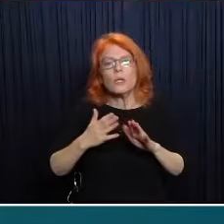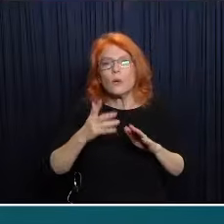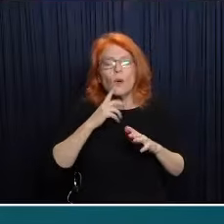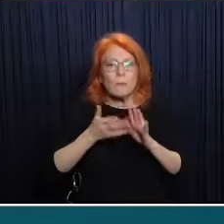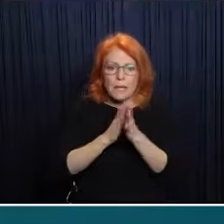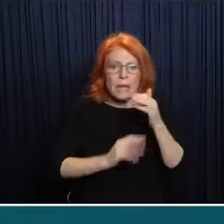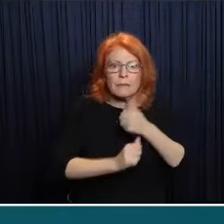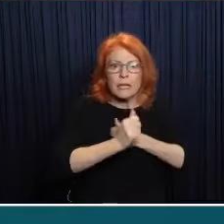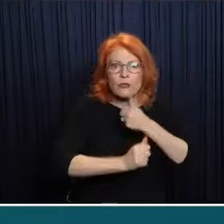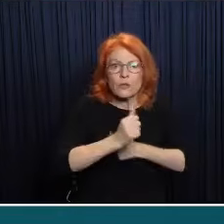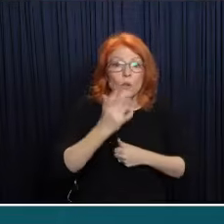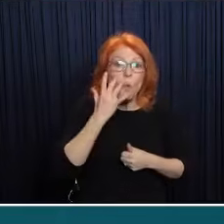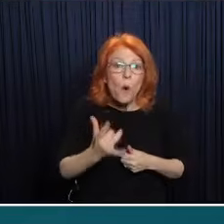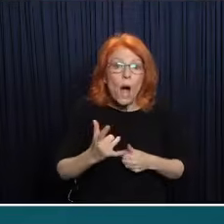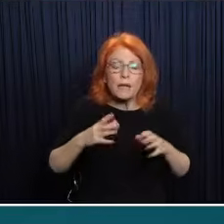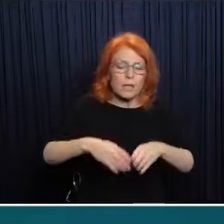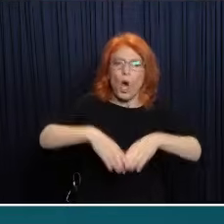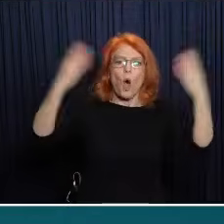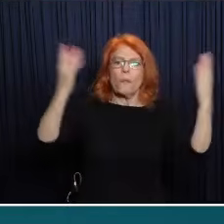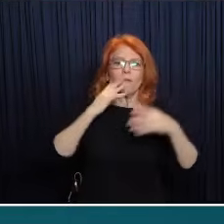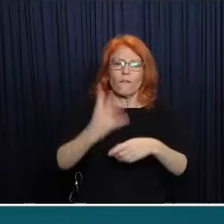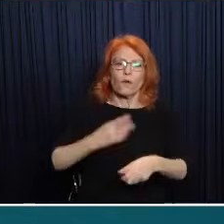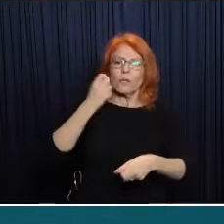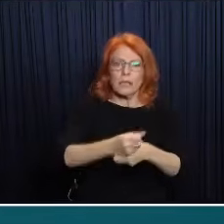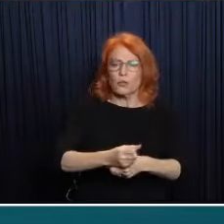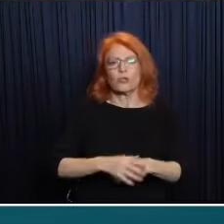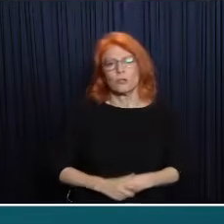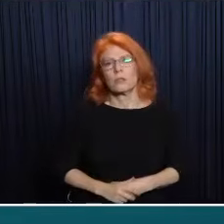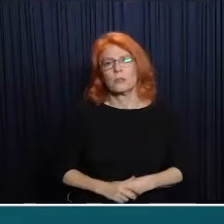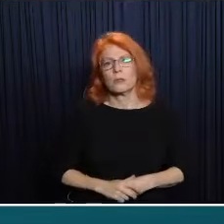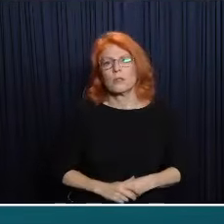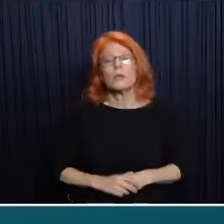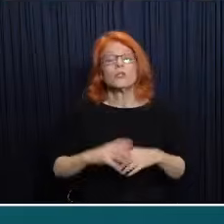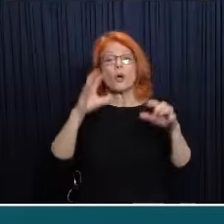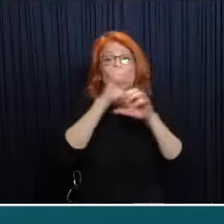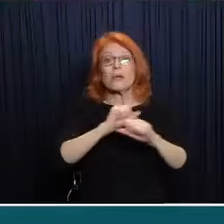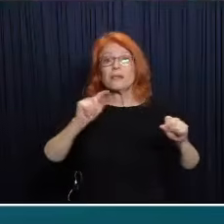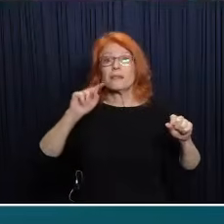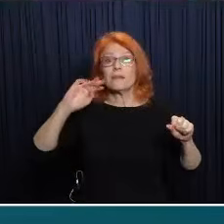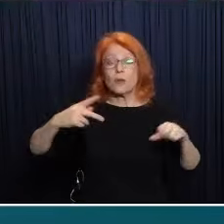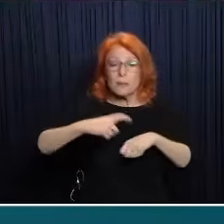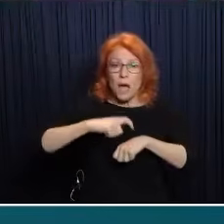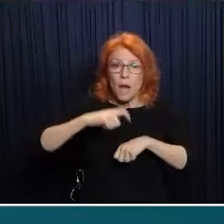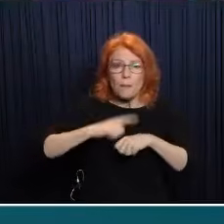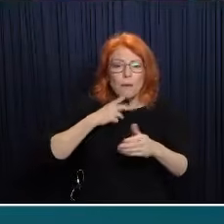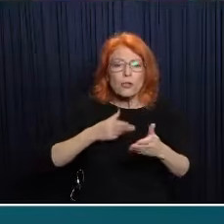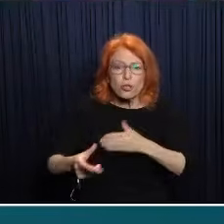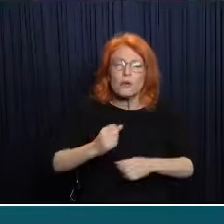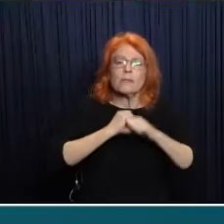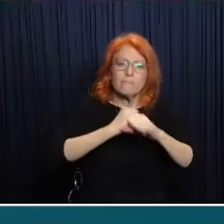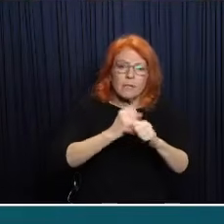THE CARTELS ALONE ARE CROSSING OUR BORDER.